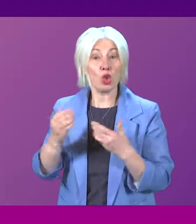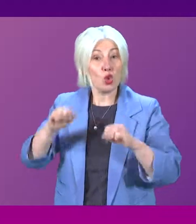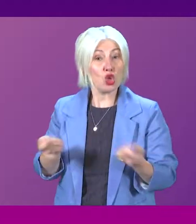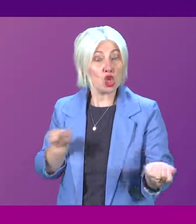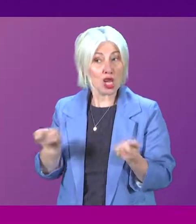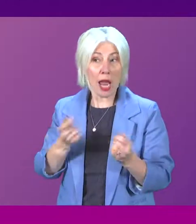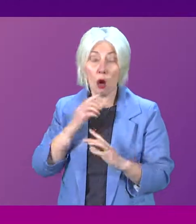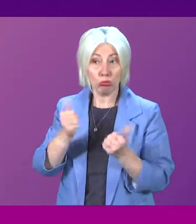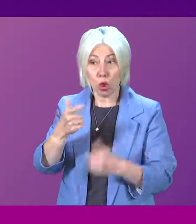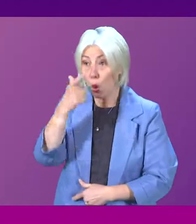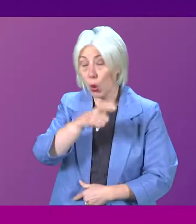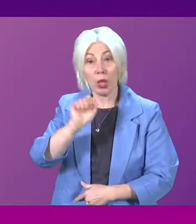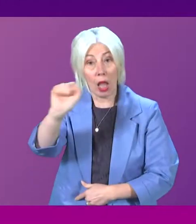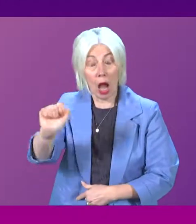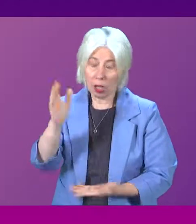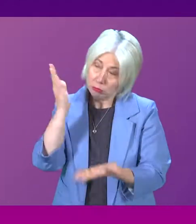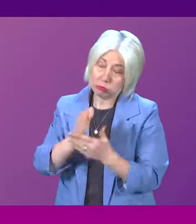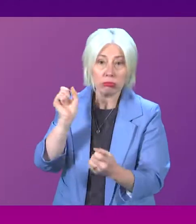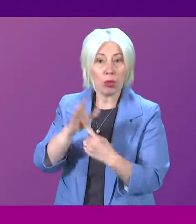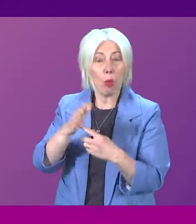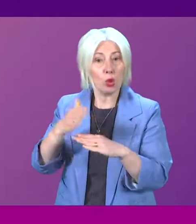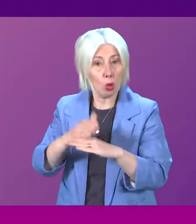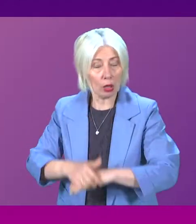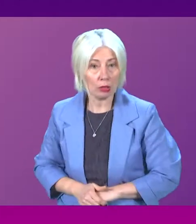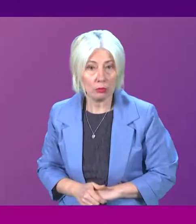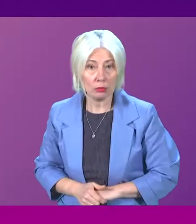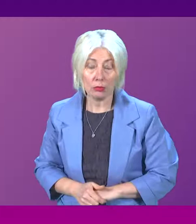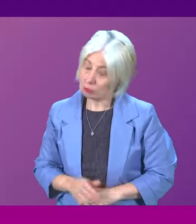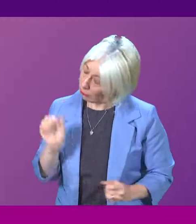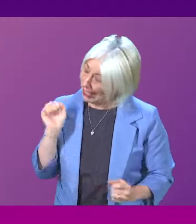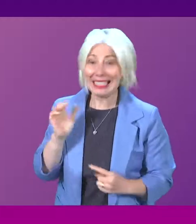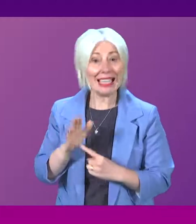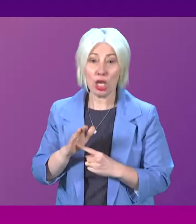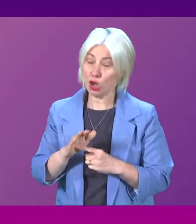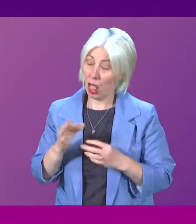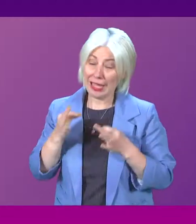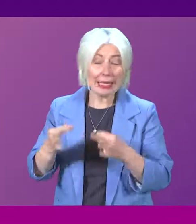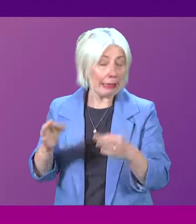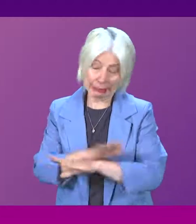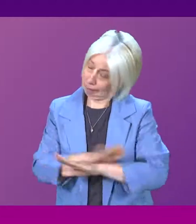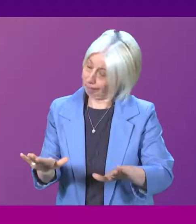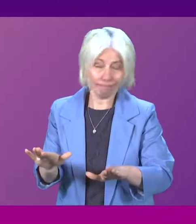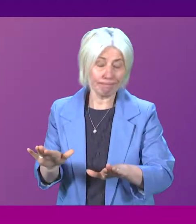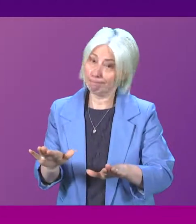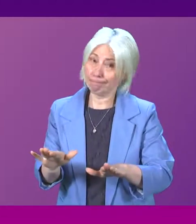as he undertakes that incredibly important work. It is essential that there are no delays to the work of the inquiry, in order to retain